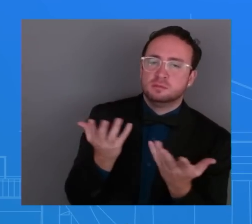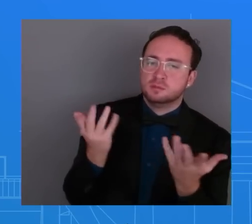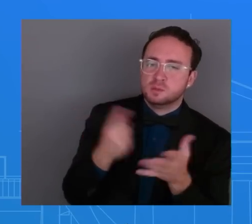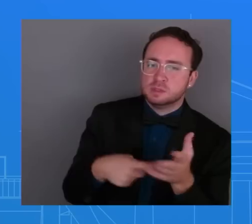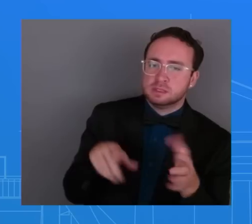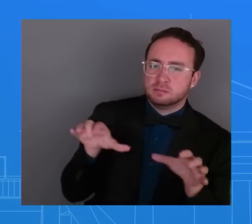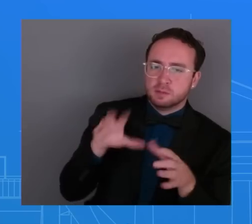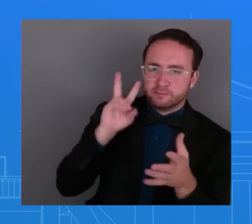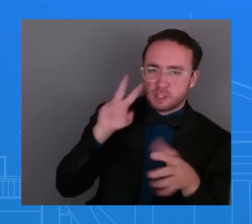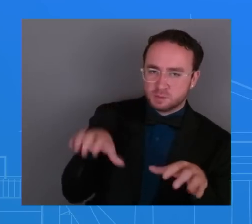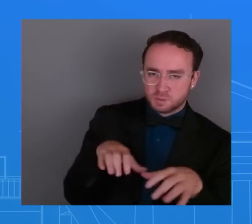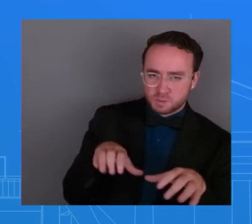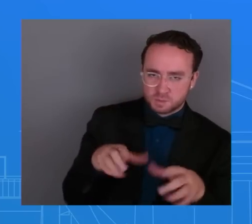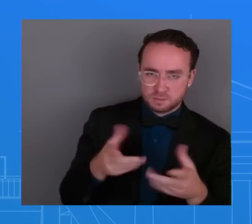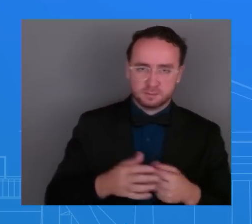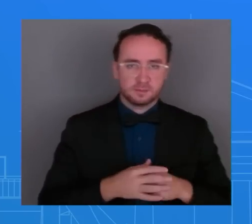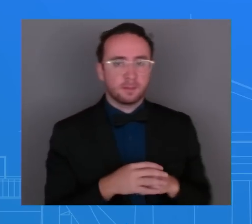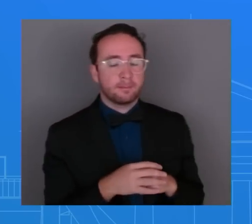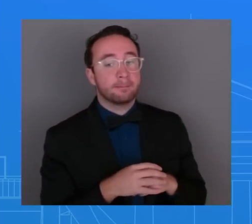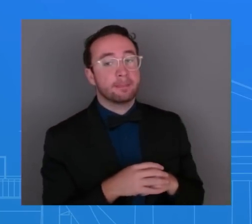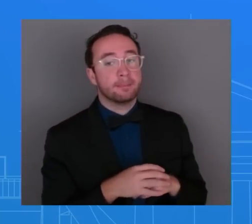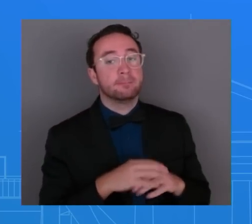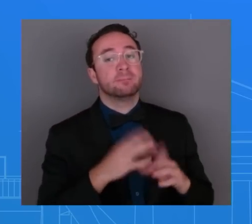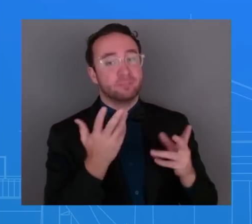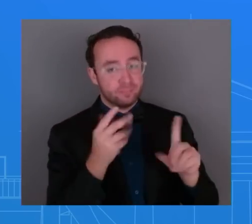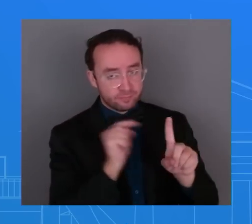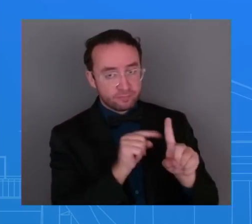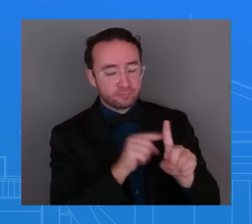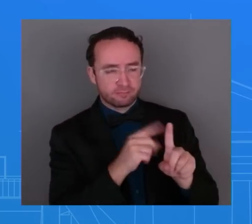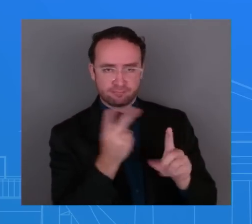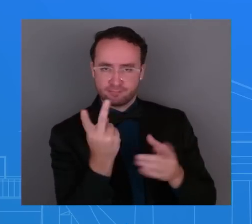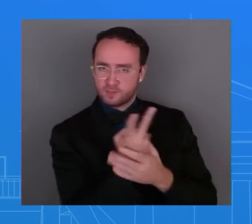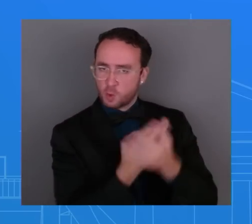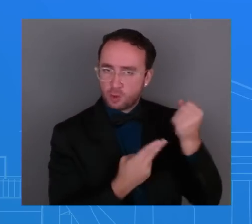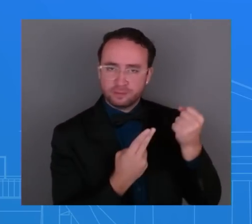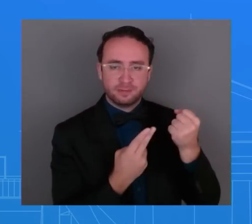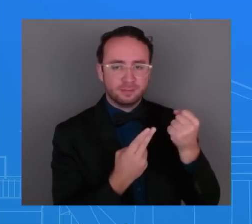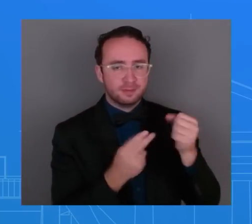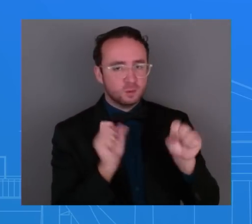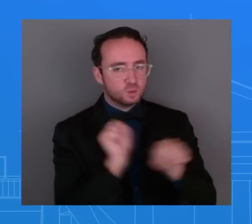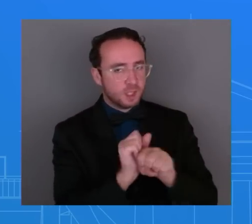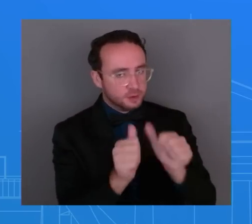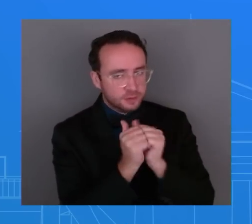I'll say this, the president believes in the vice president leadership, her temperament, her experience.